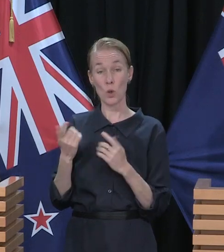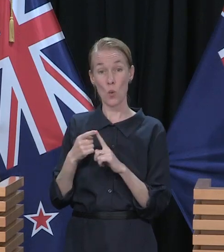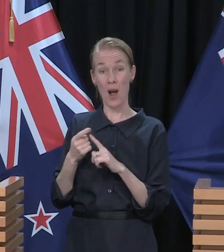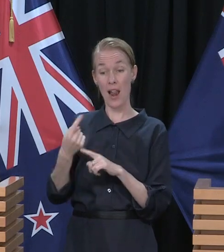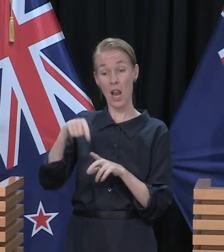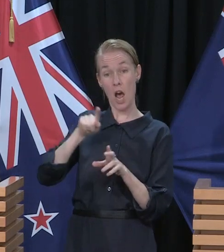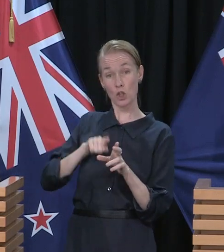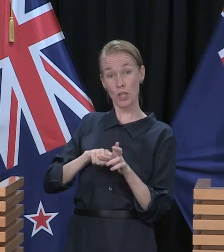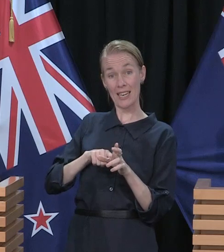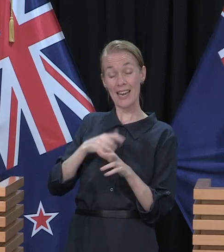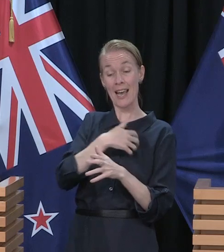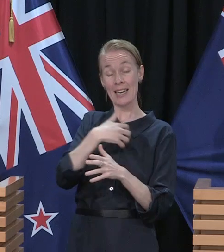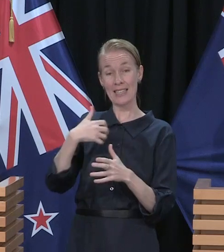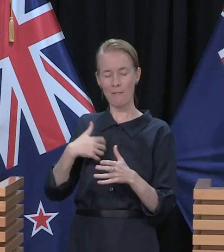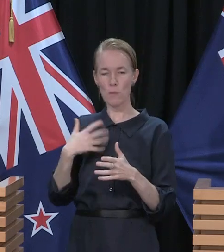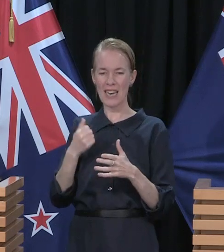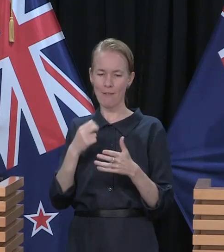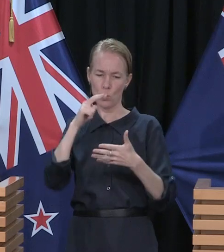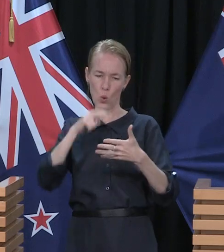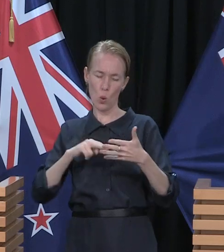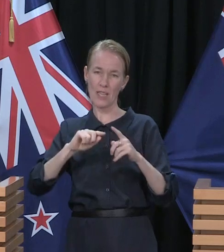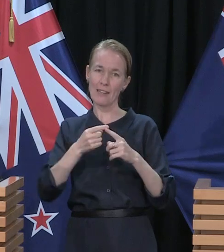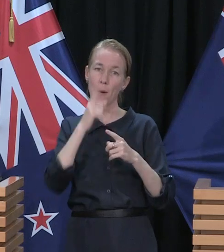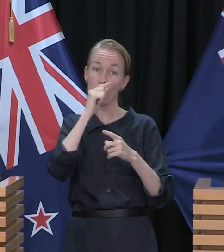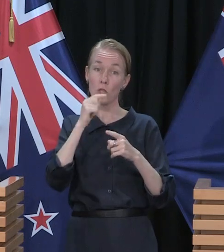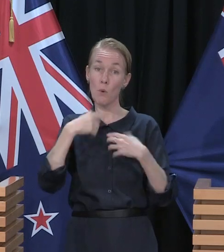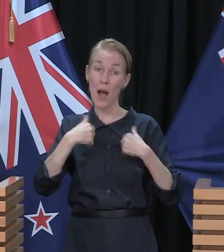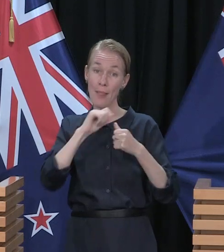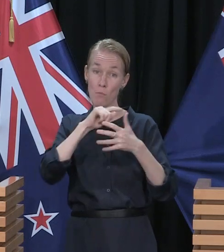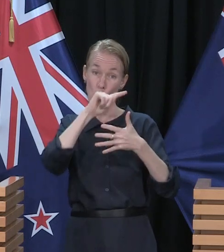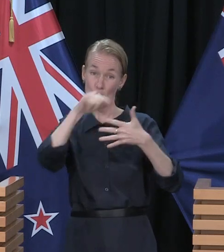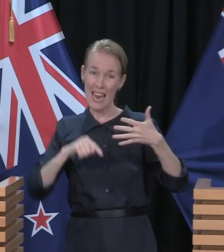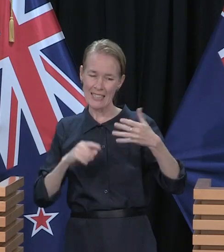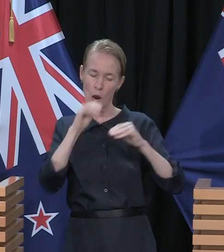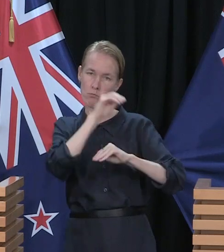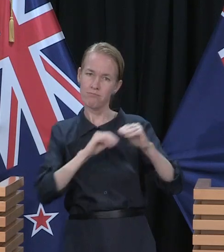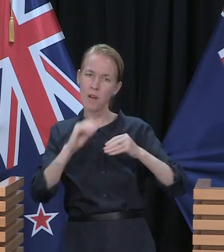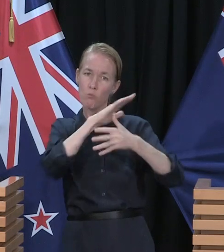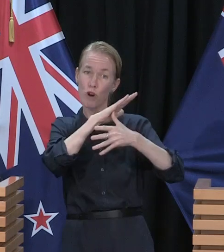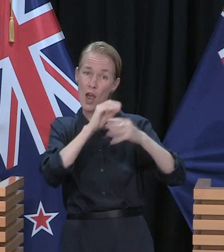process that Governments go through. The Government made the decision that in last